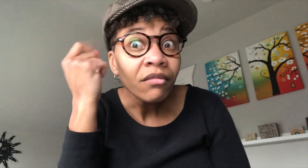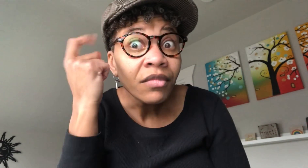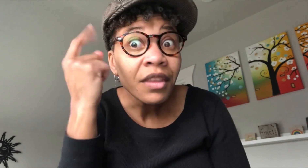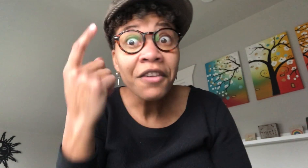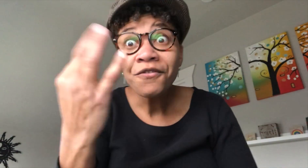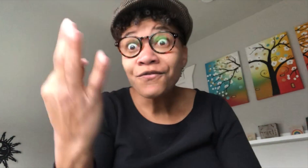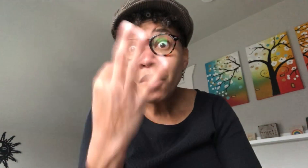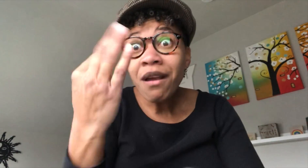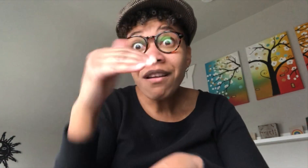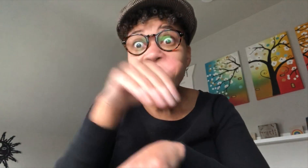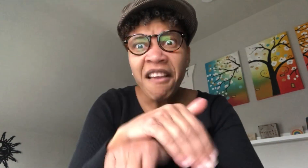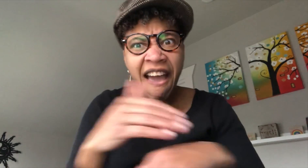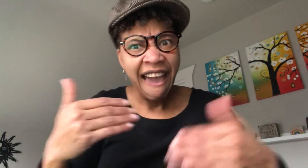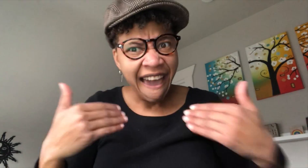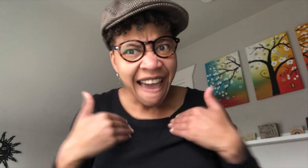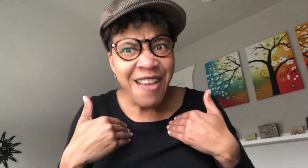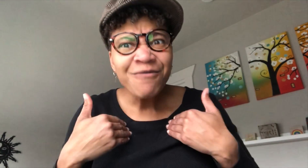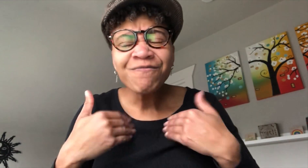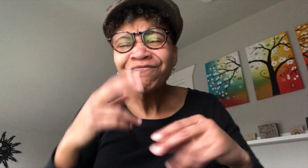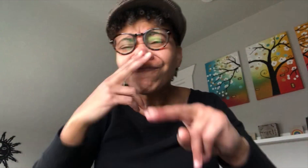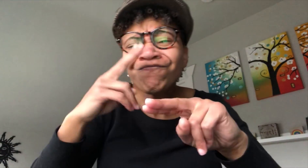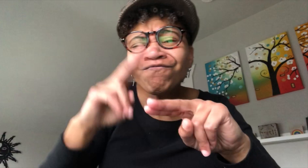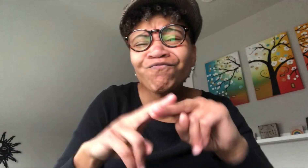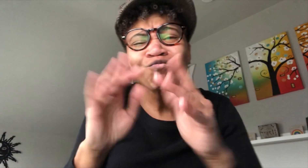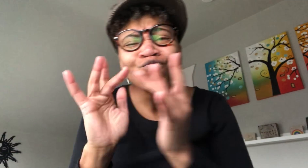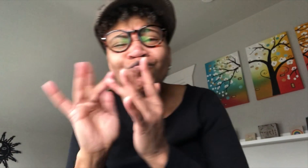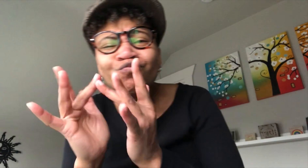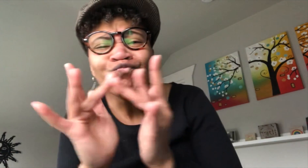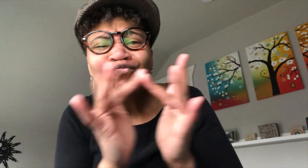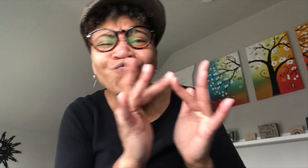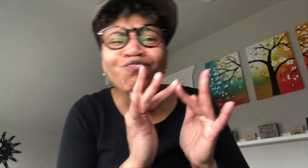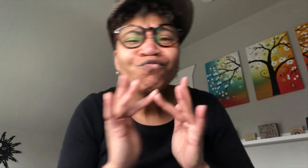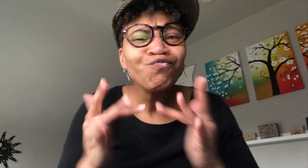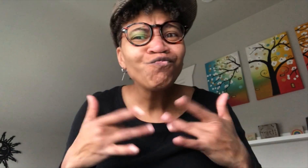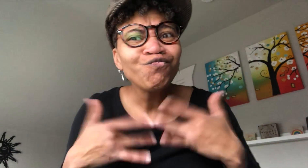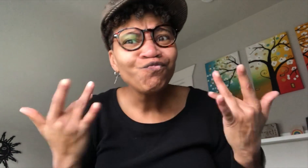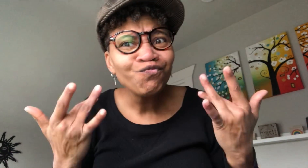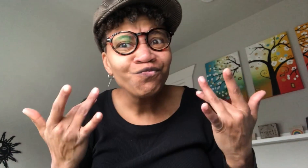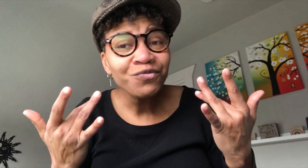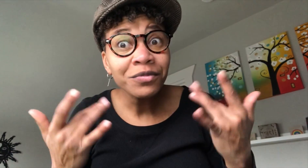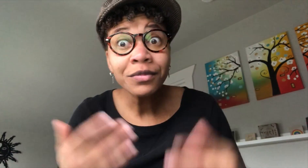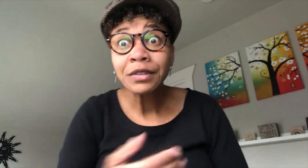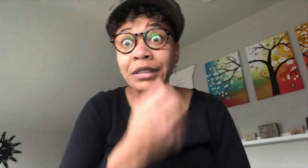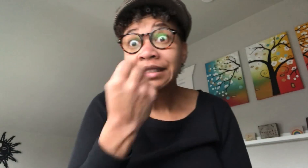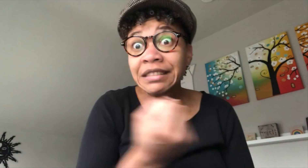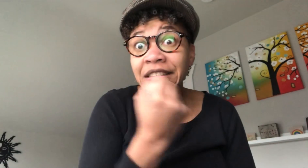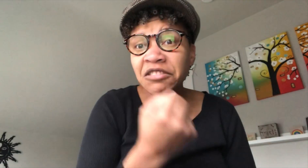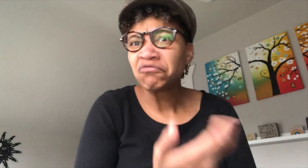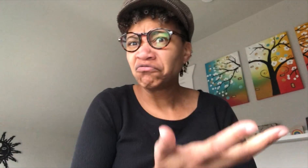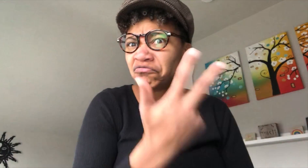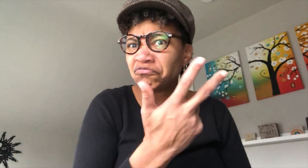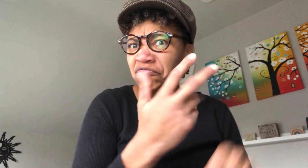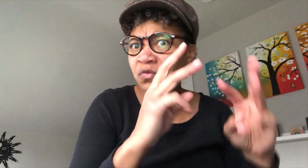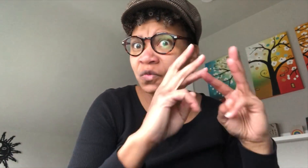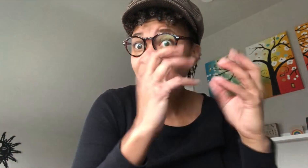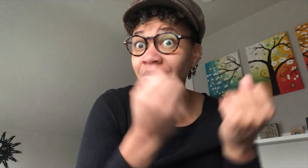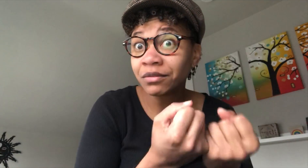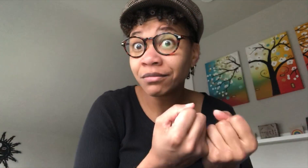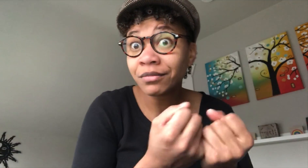Friday night has a fun networking event. Saturday has 3 workshops.